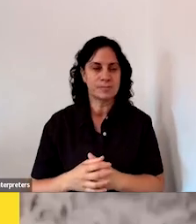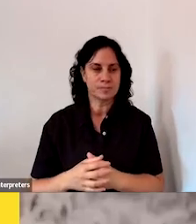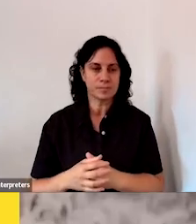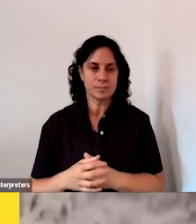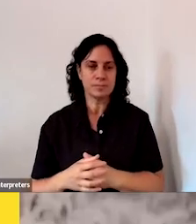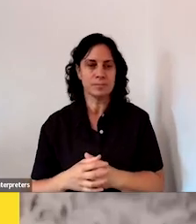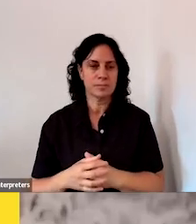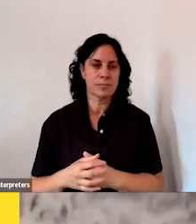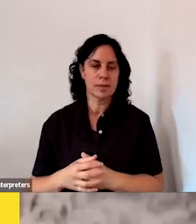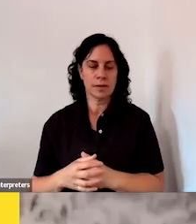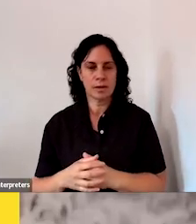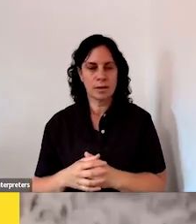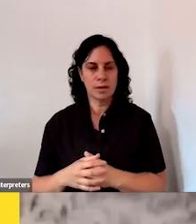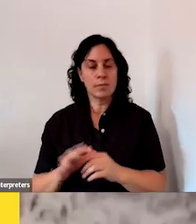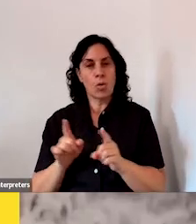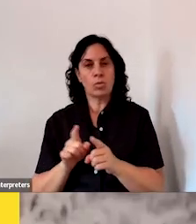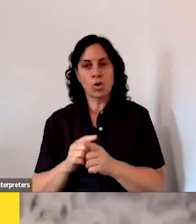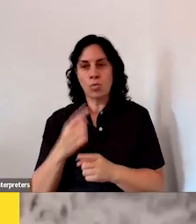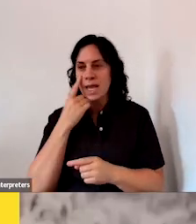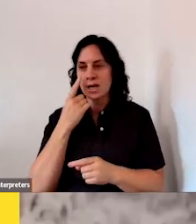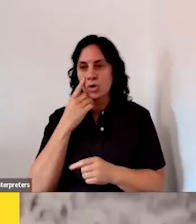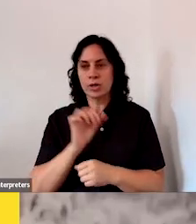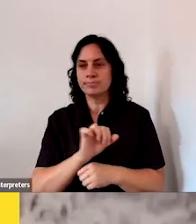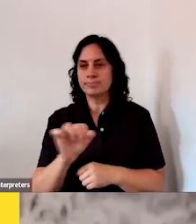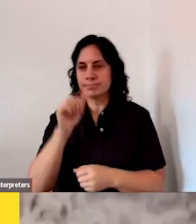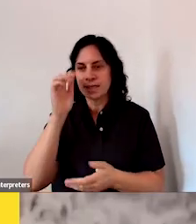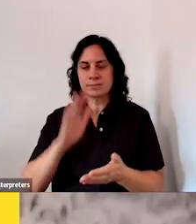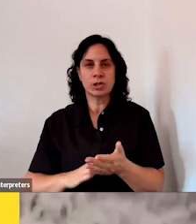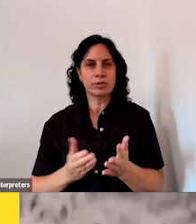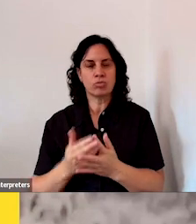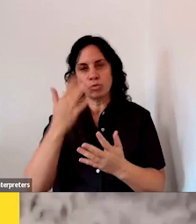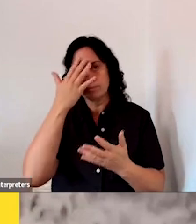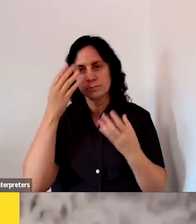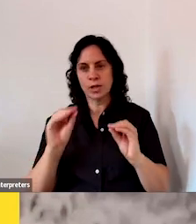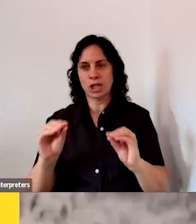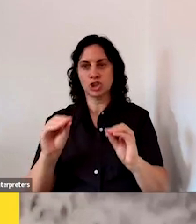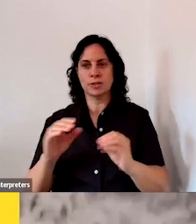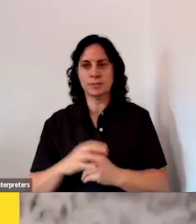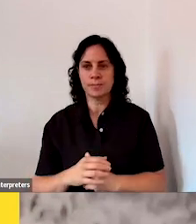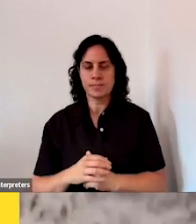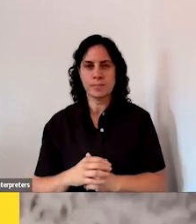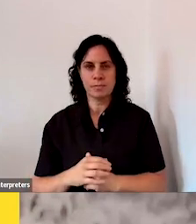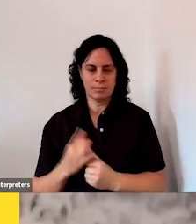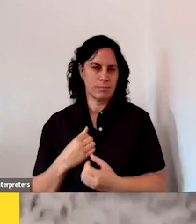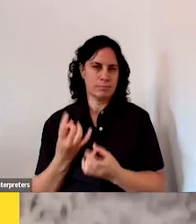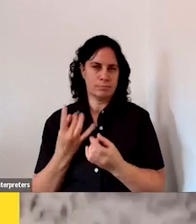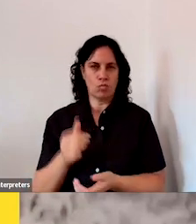So building on this, we also looked at young people's experiences of education. Now we know that school is